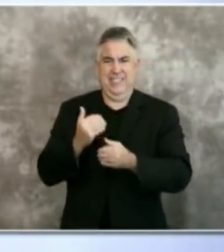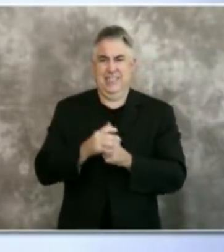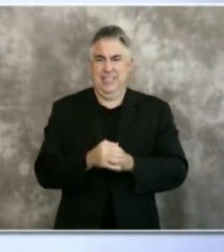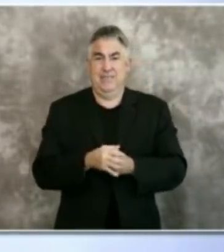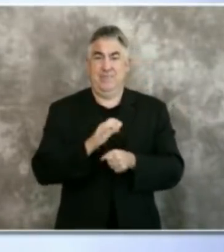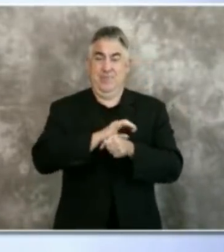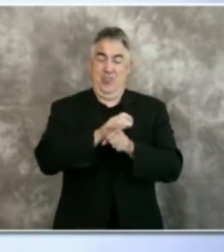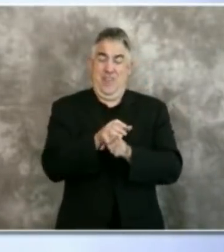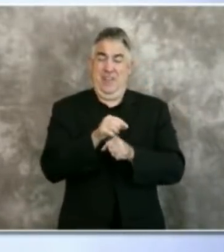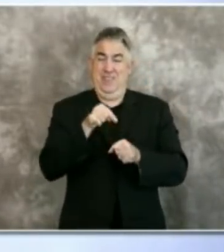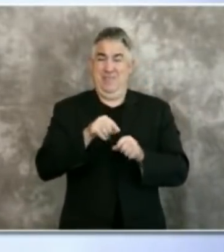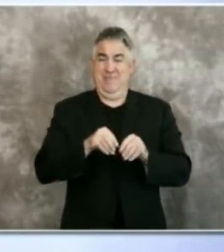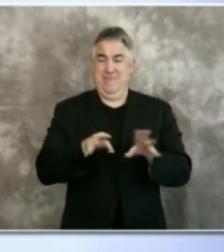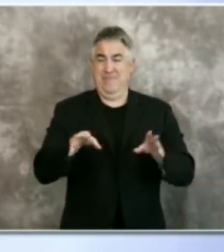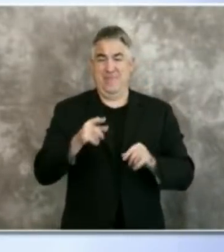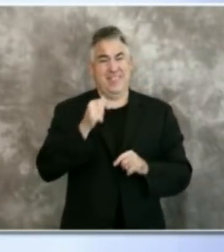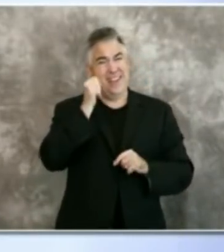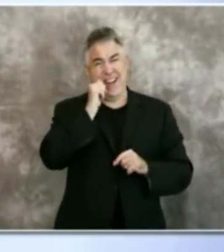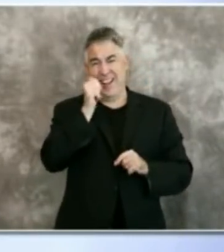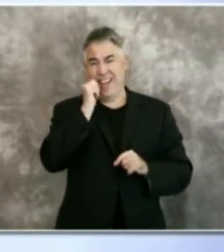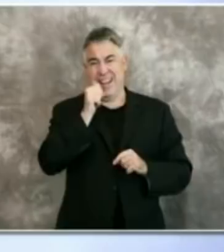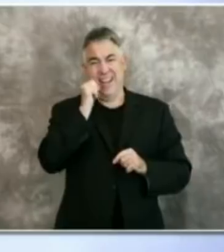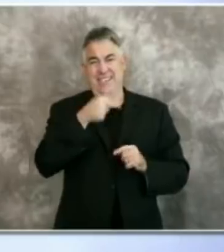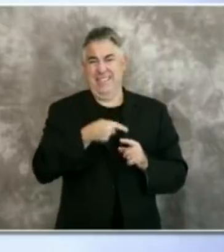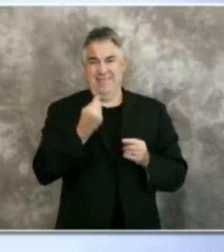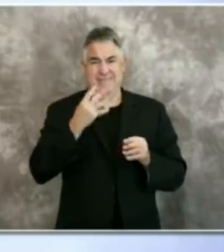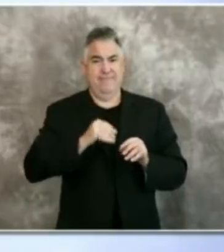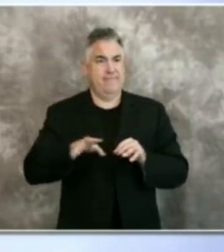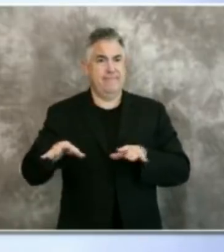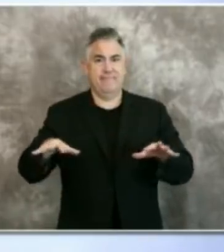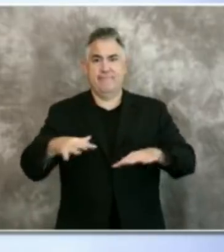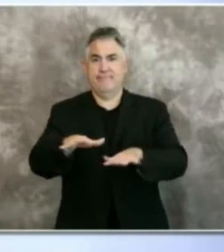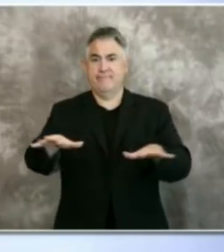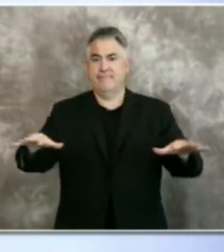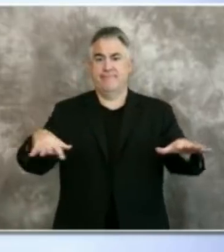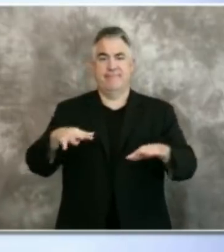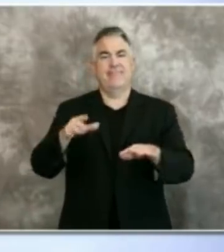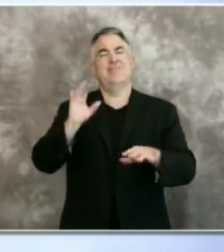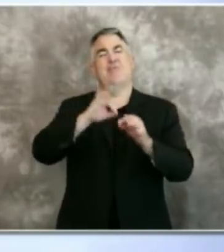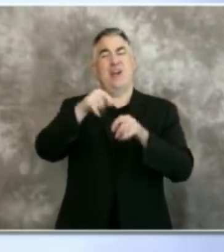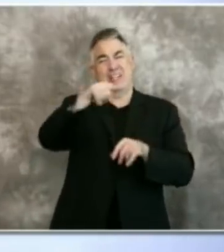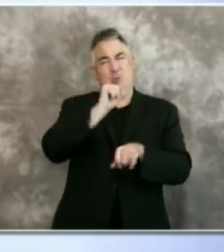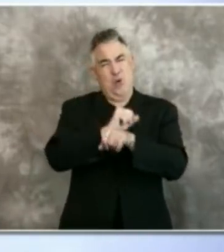BICYCLE DISTANCE BY UTILIZING. COVERS BY HAND WASH. WE WILL